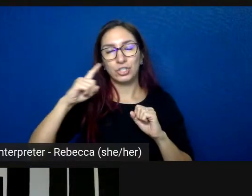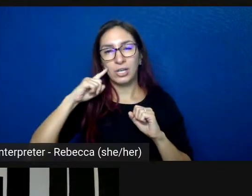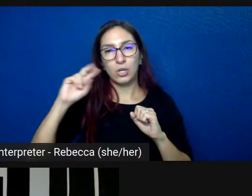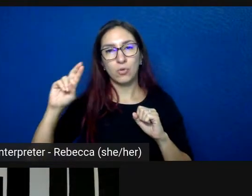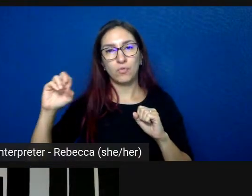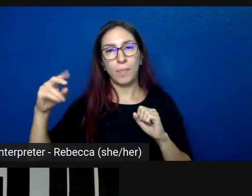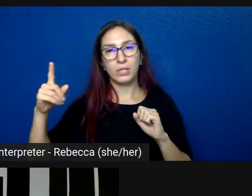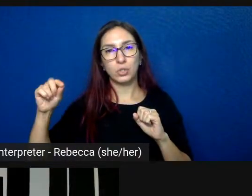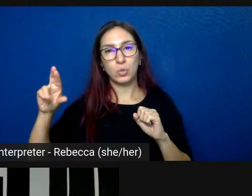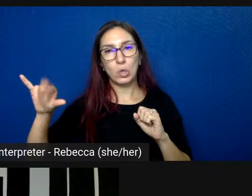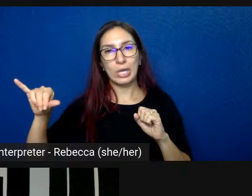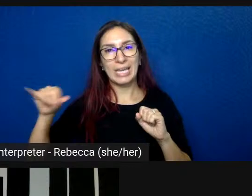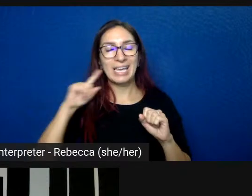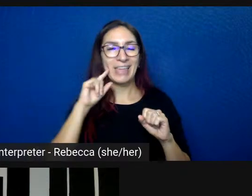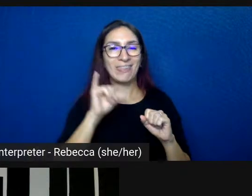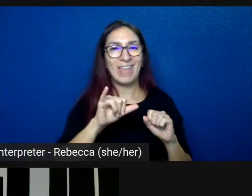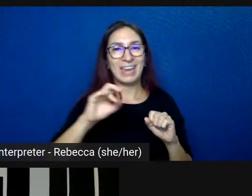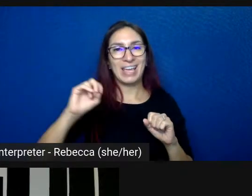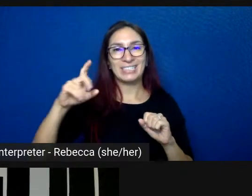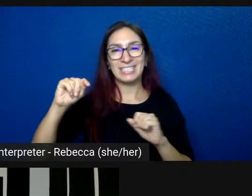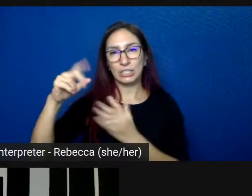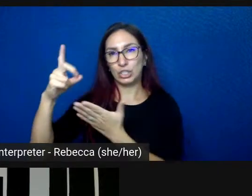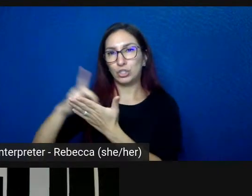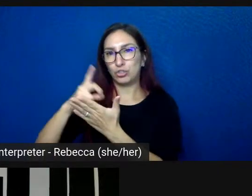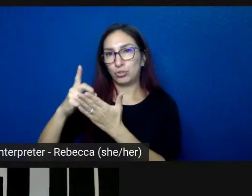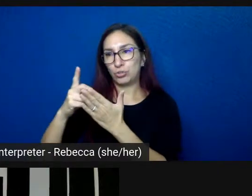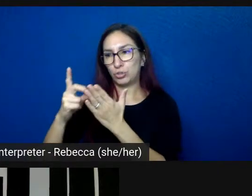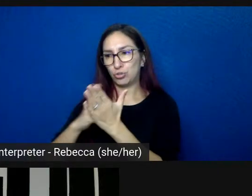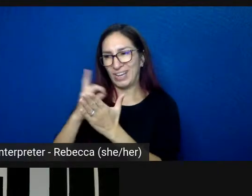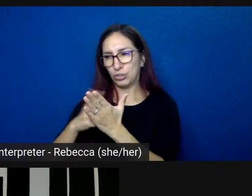In Joomla we have these extensions repository.